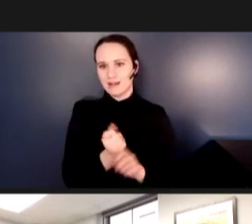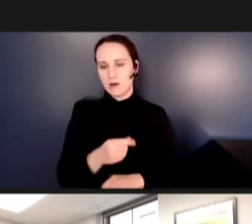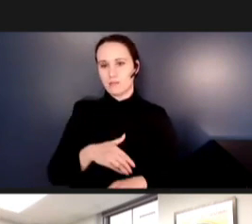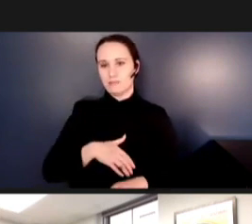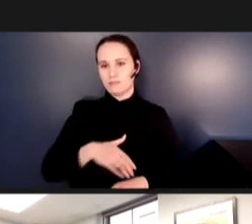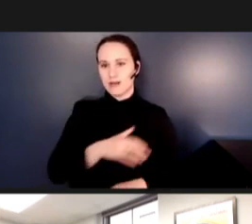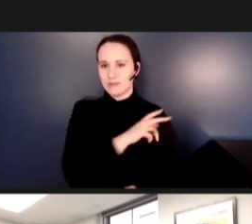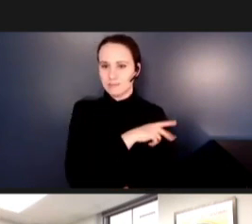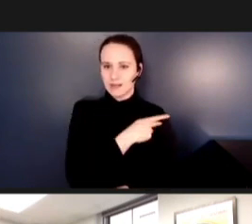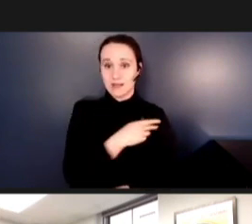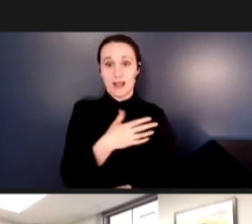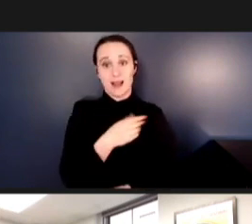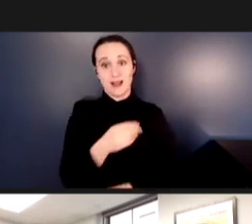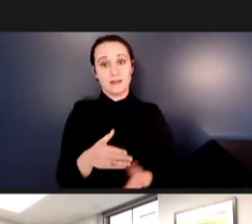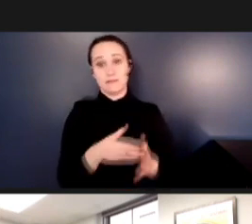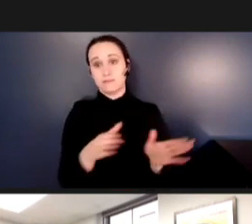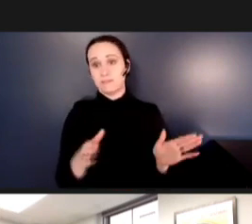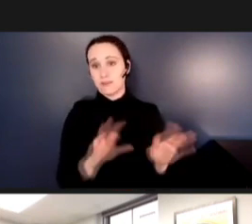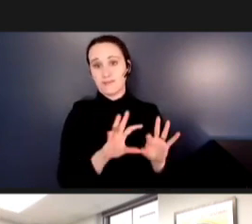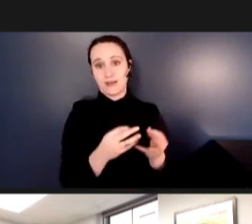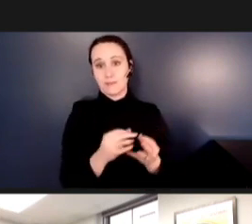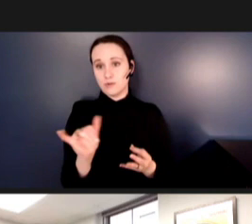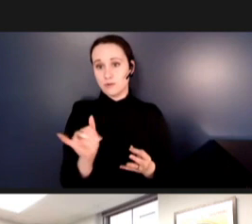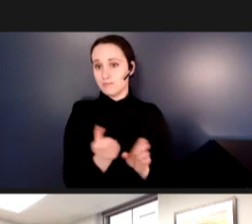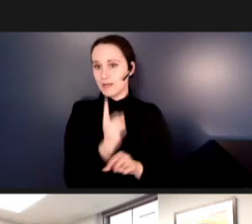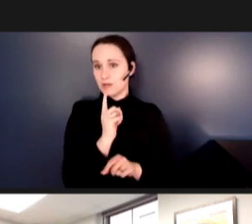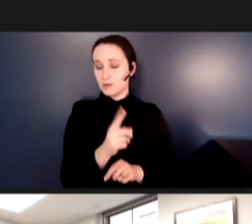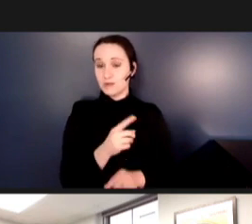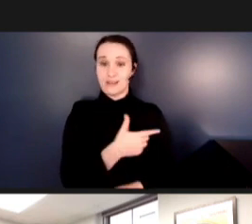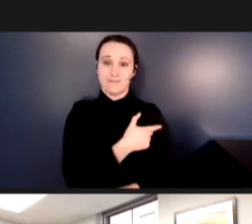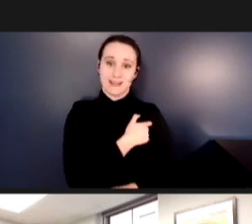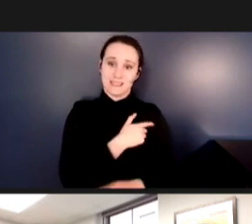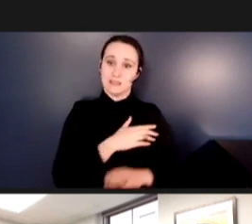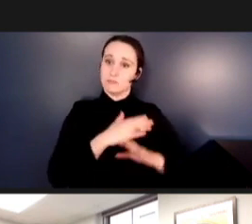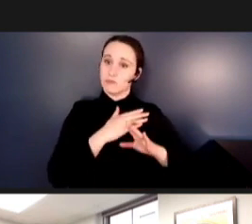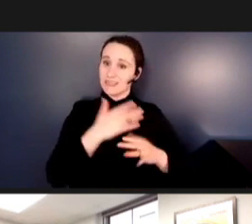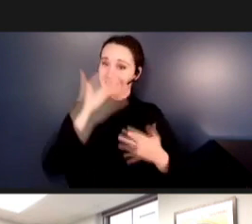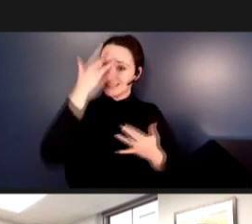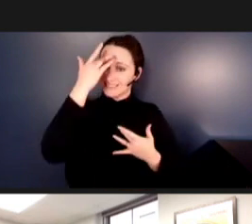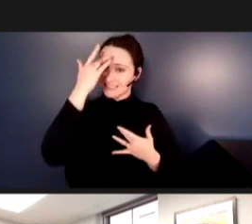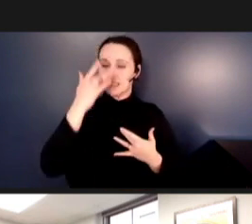their families to try to reduce the impact of these vaccine preventable diseases. I want to